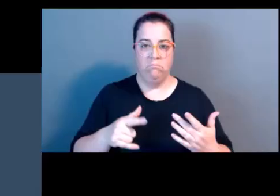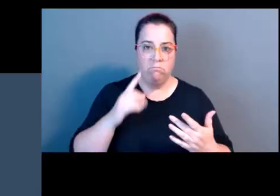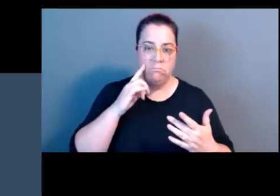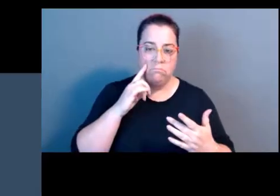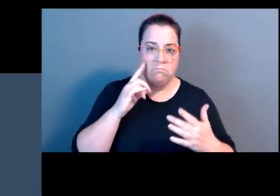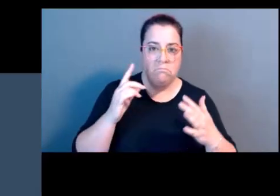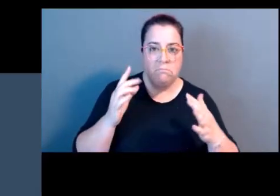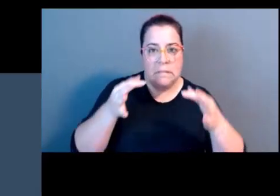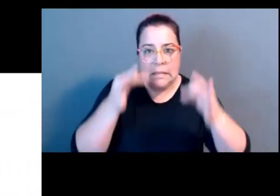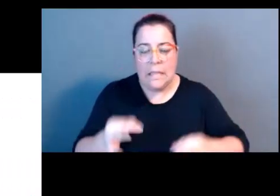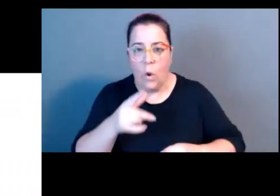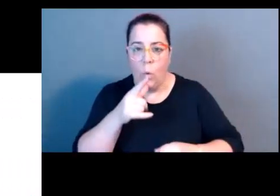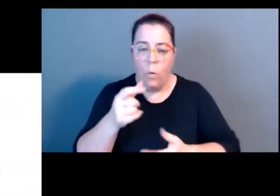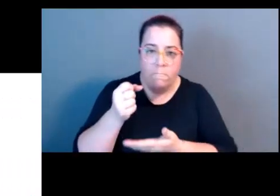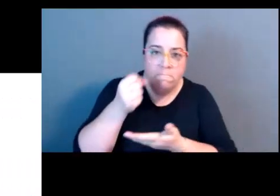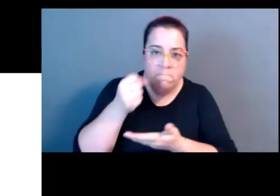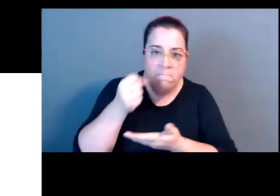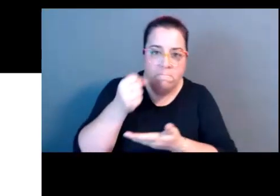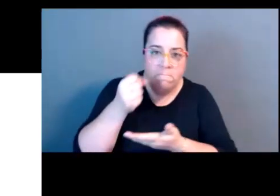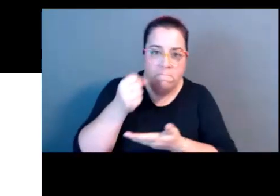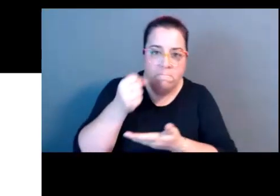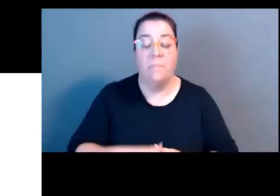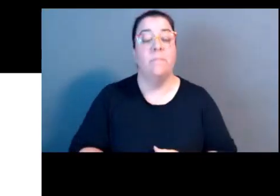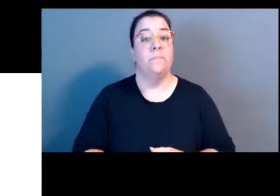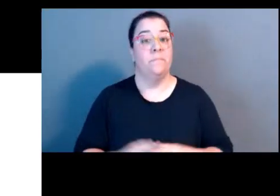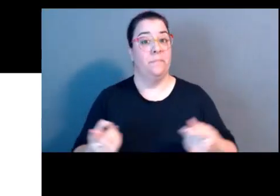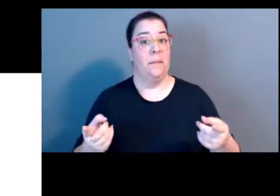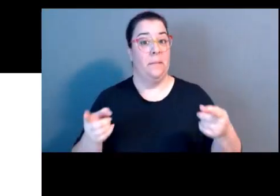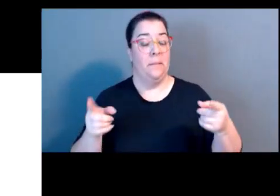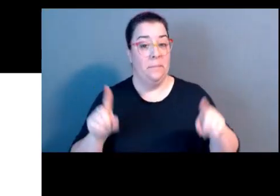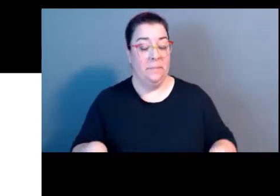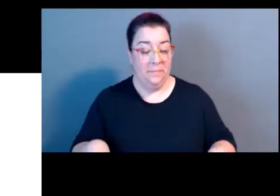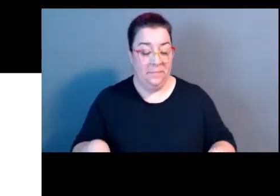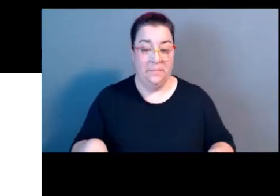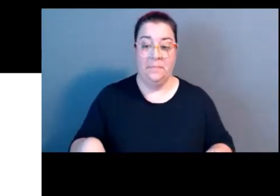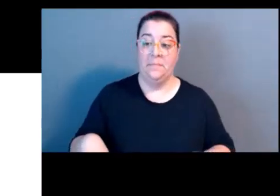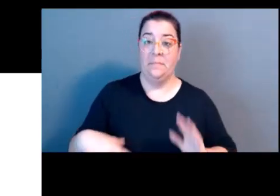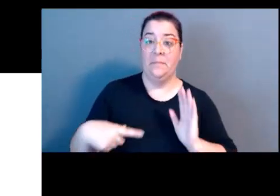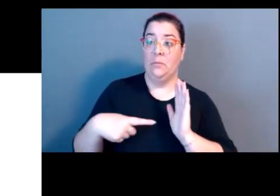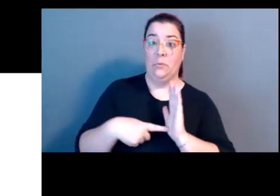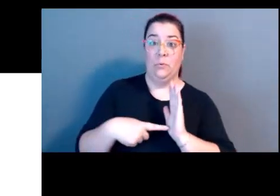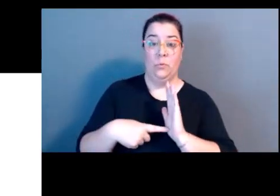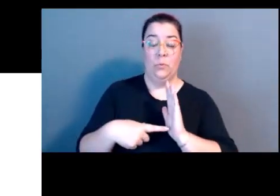So after a deadline or cutoff, applications are organized into groups for peer assessment committees.